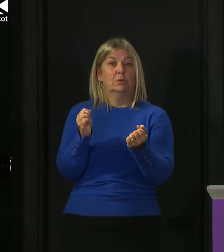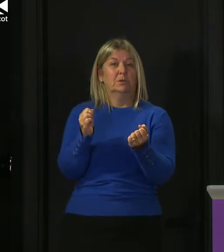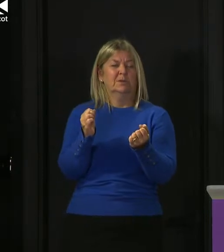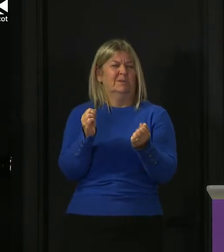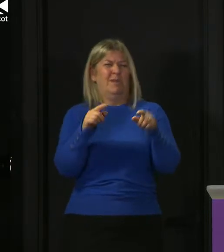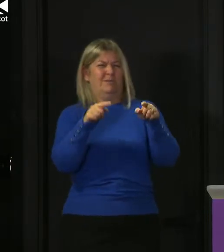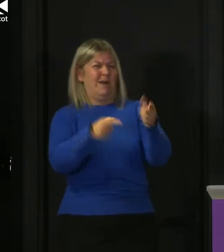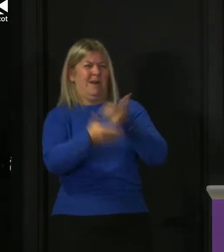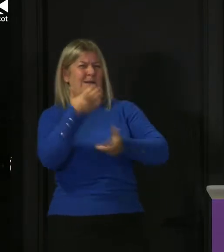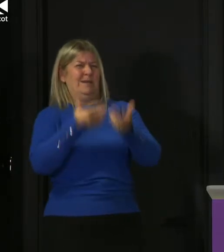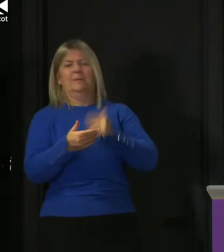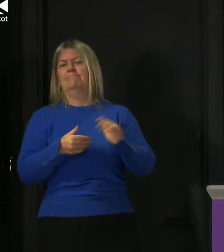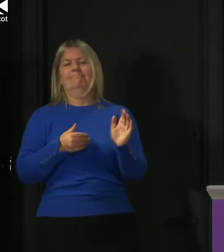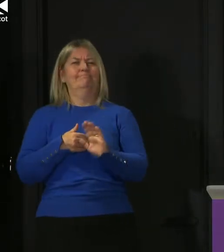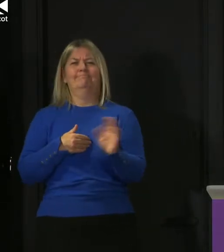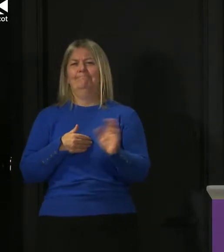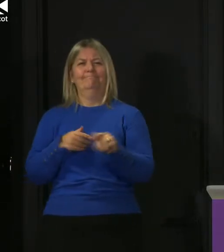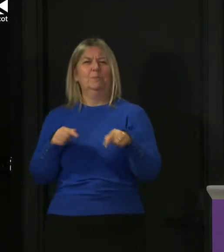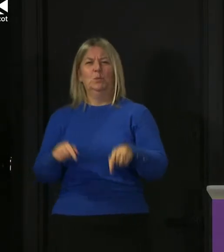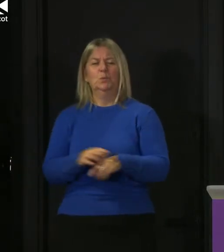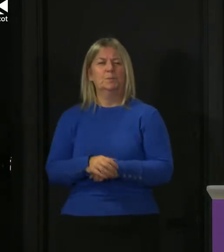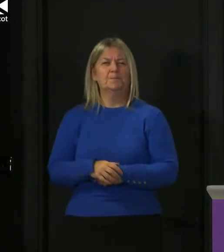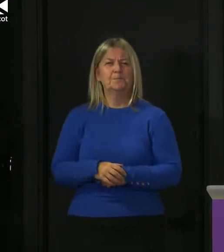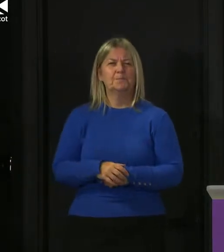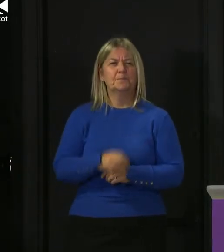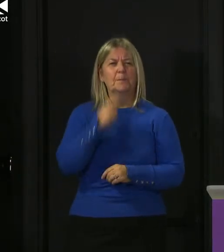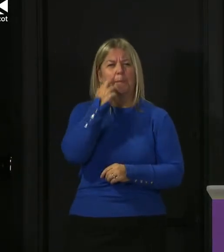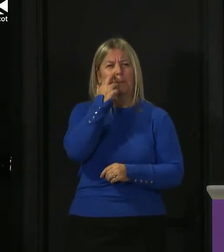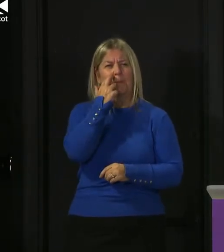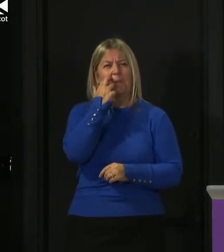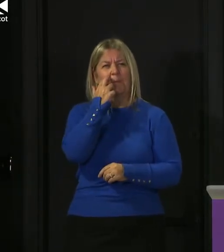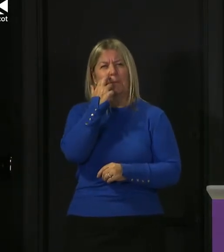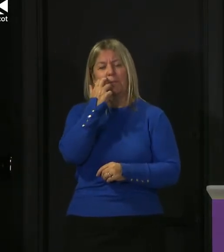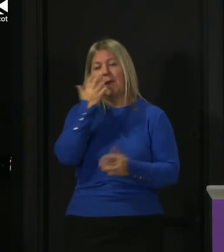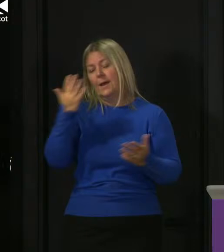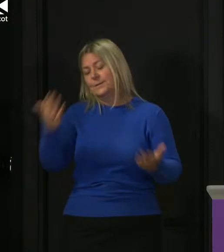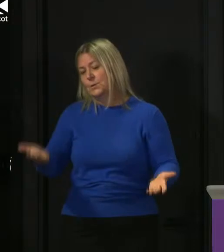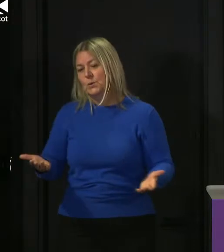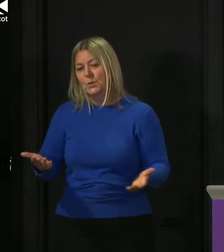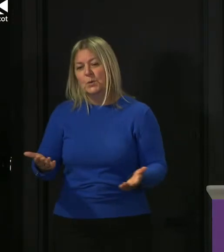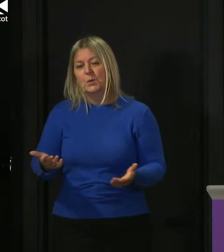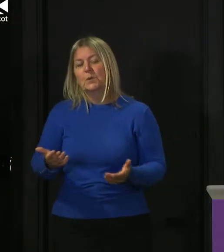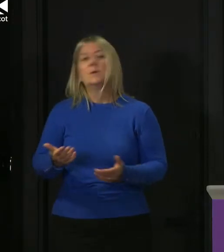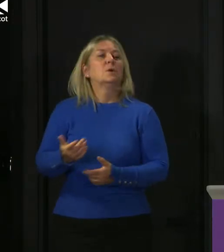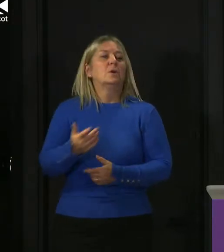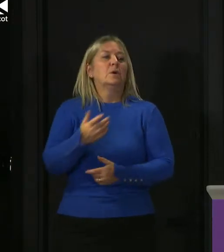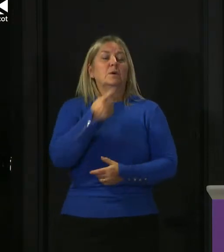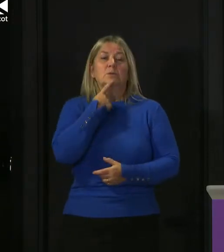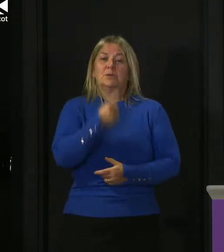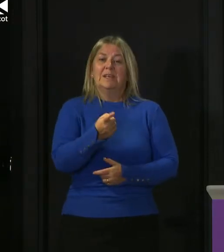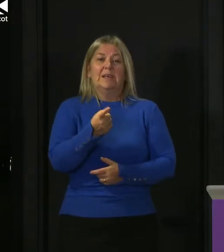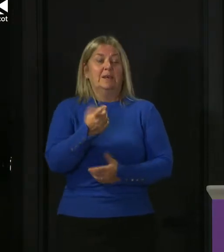described there. I don't know whether to admit this yet, Chris, I haven't read the Telegraph,